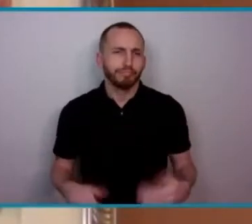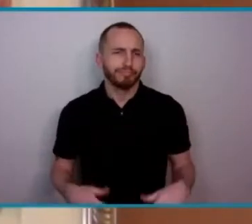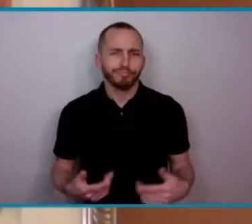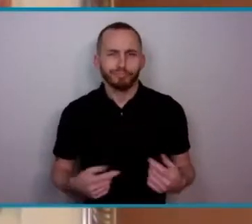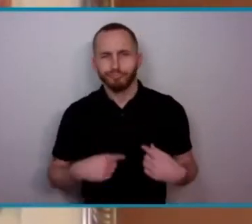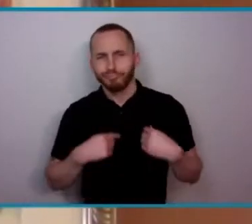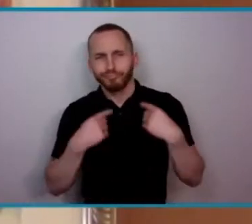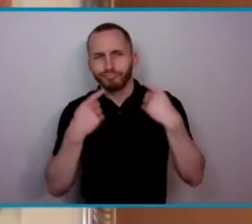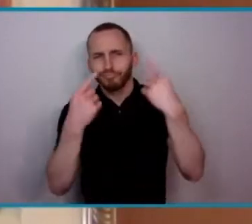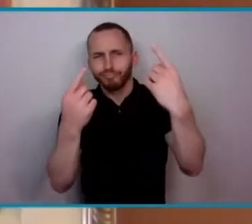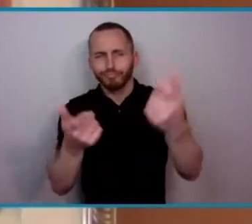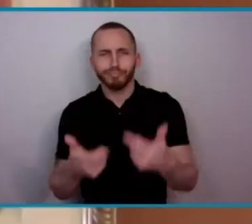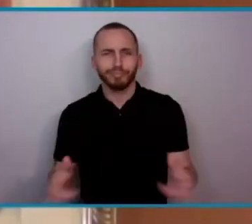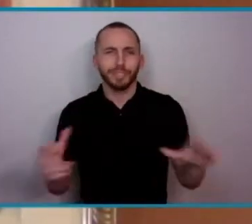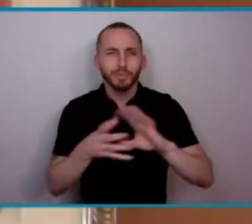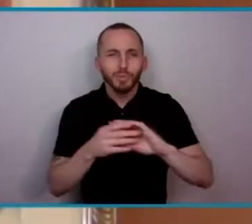comes in five parts.